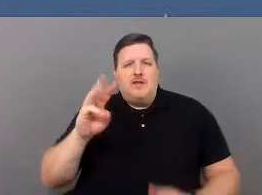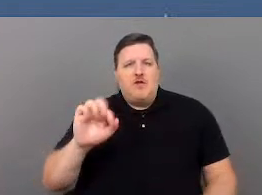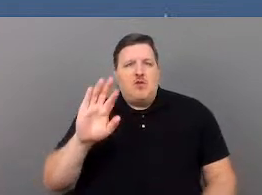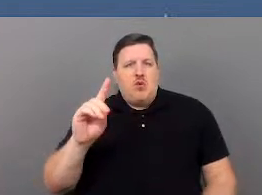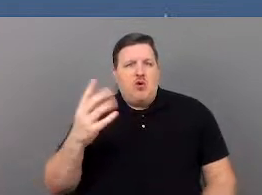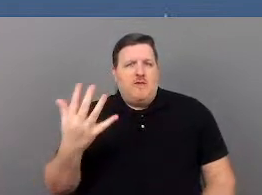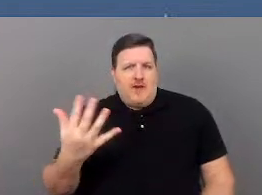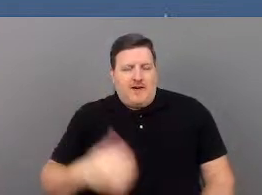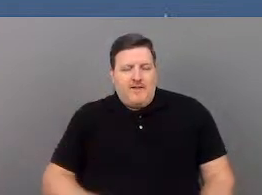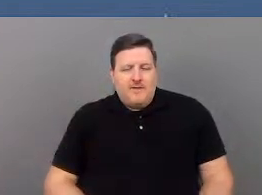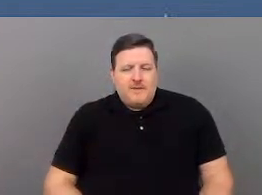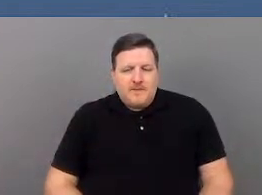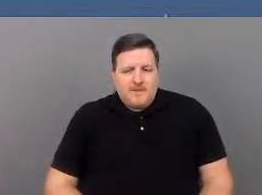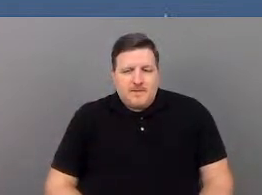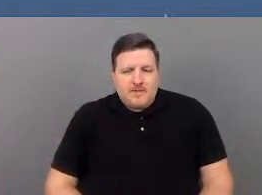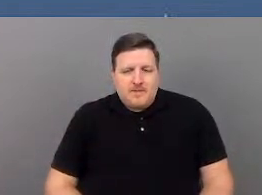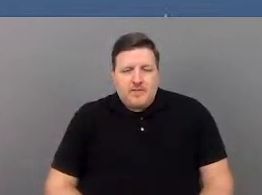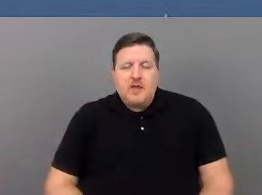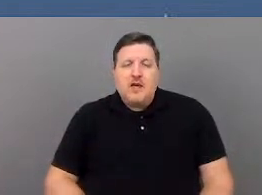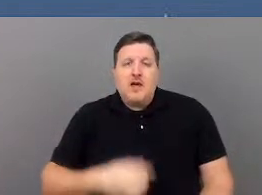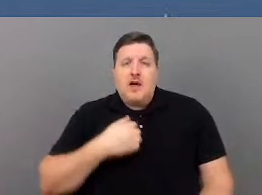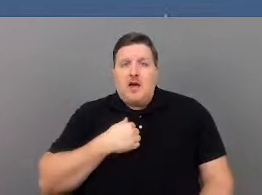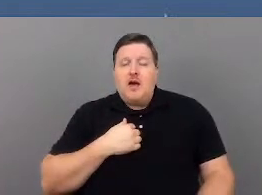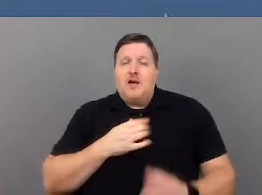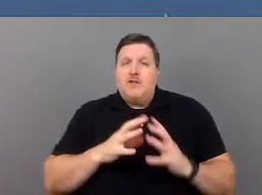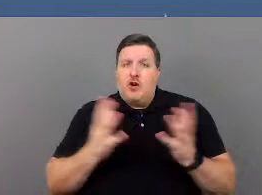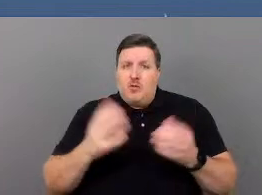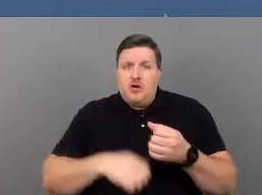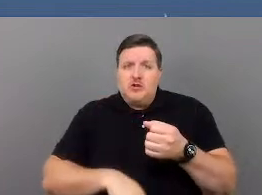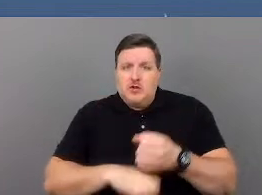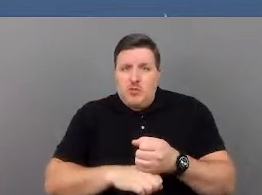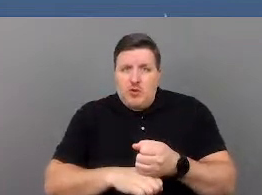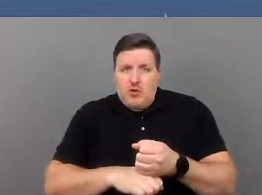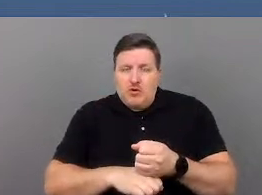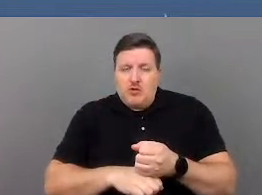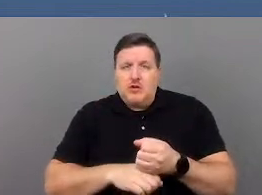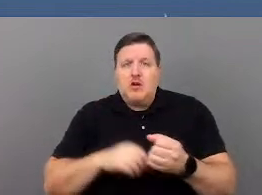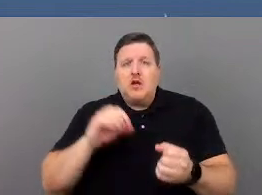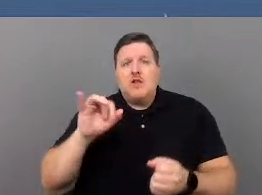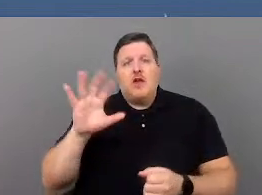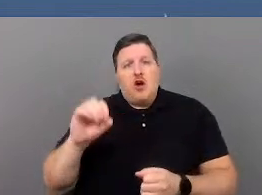BECAUSE THERE ARE MANY THINGS IN THE COMMUNITY THAT ARE CONTRIBUTING TO THE VIOLENCE, AND I LIVE IN A